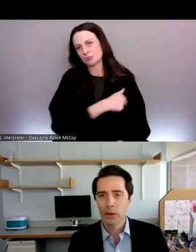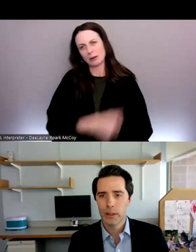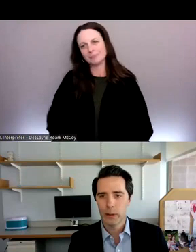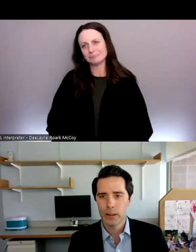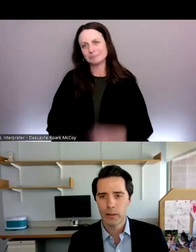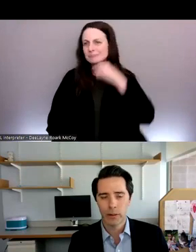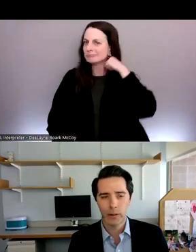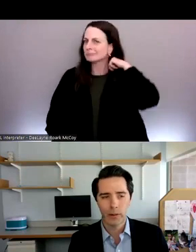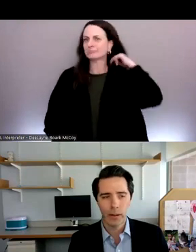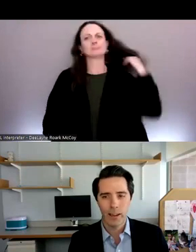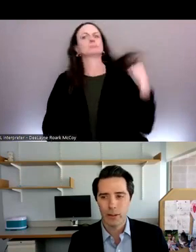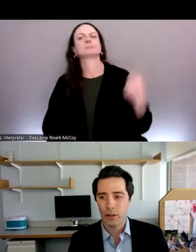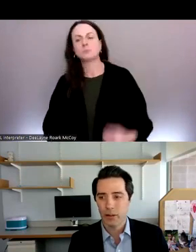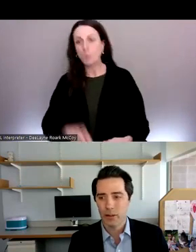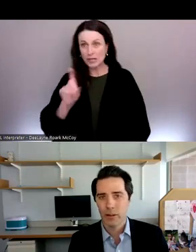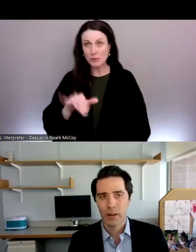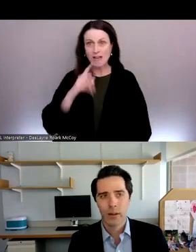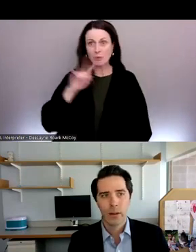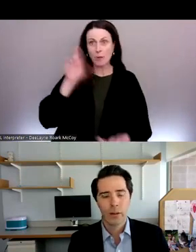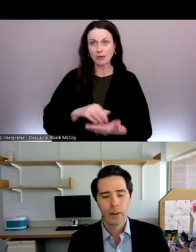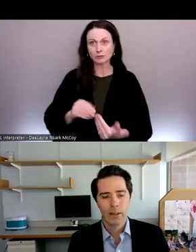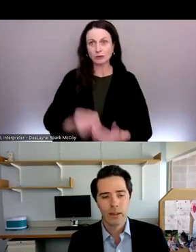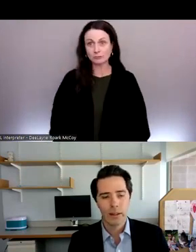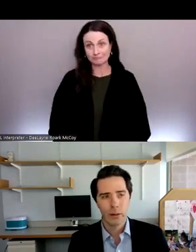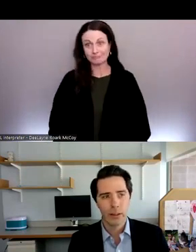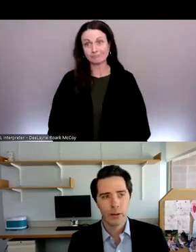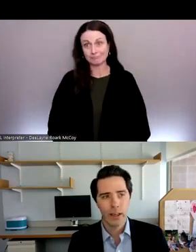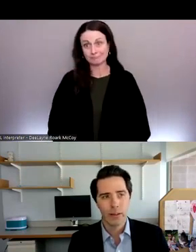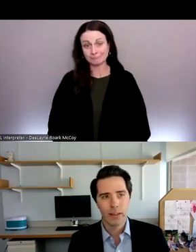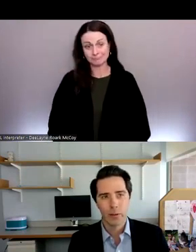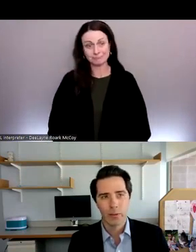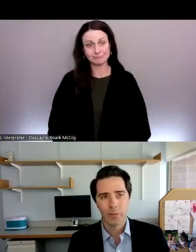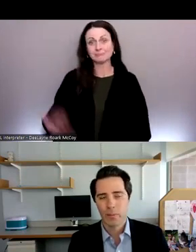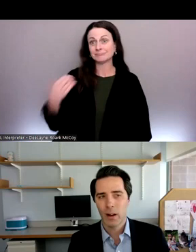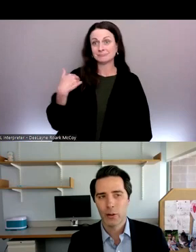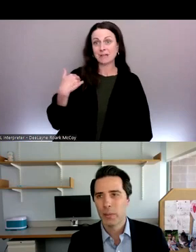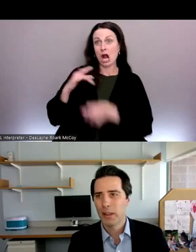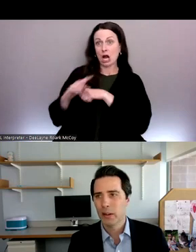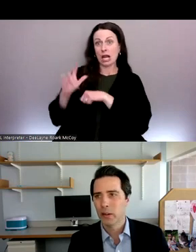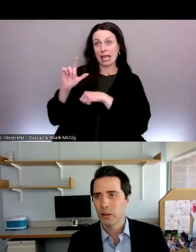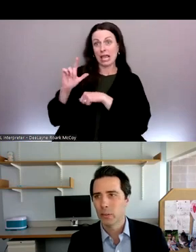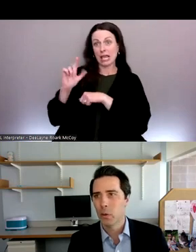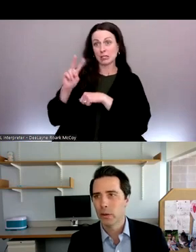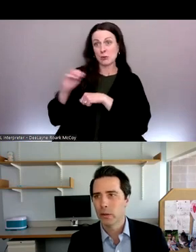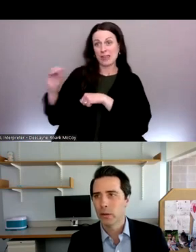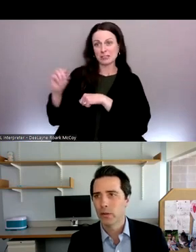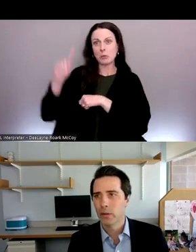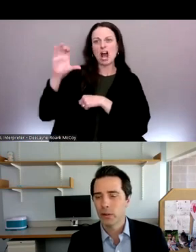genome sequencing for a thousand dollars you can see in the early 2000s it was